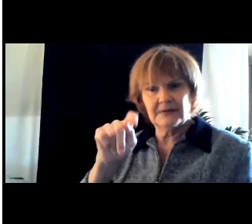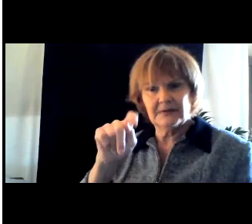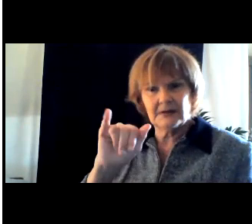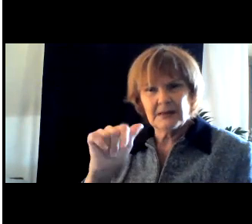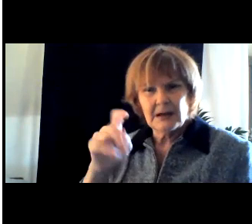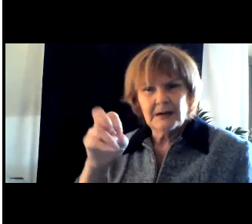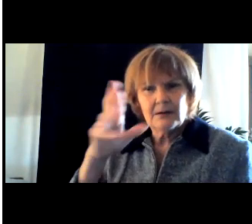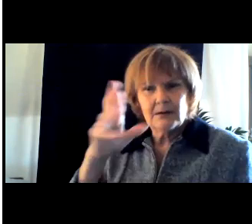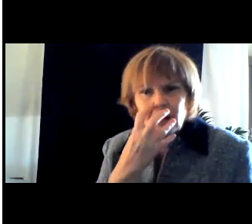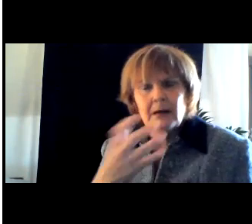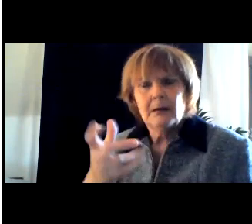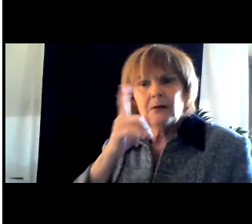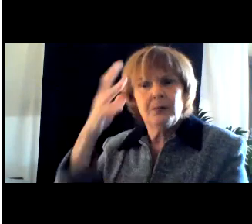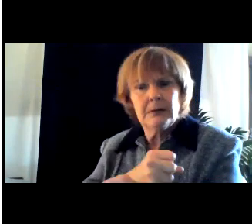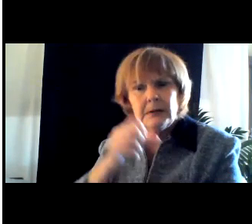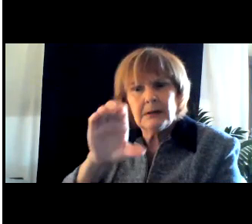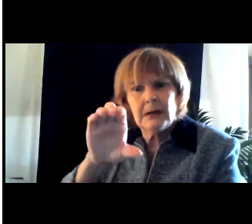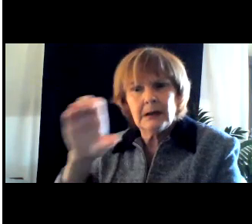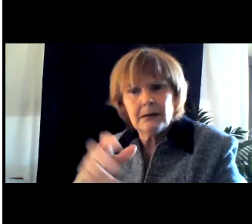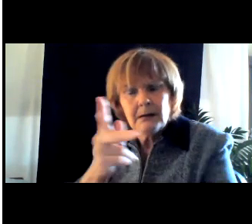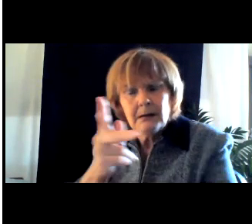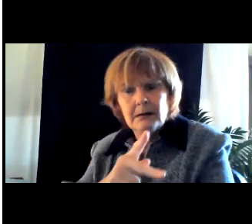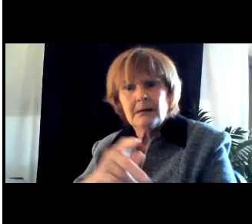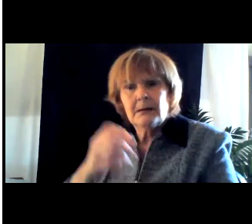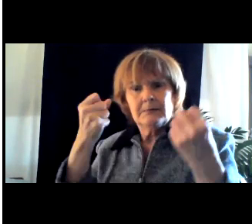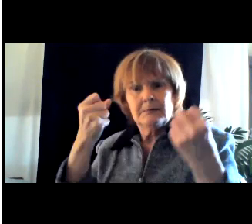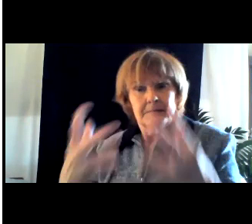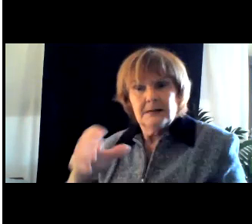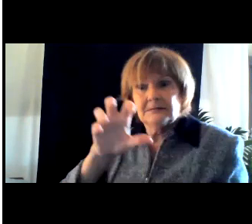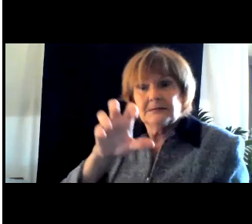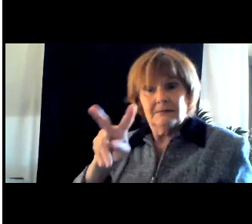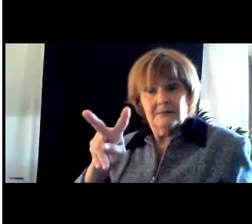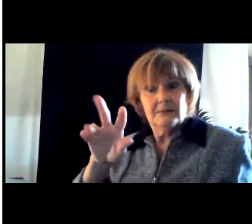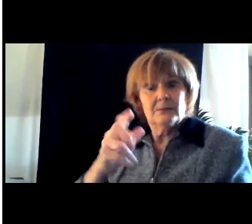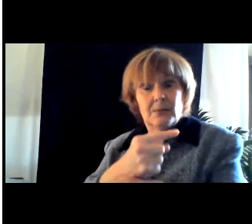And the disability community and other civil rights groups had to really kinda come to the forefront